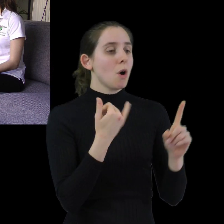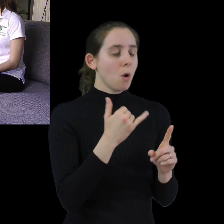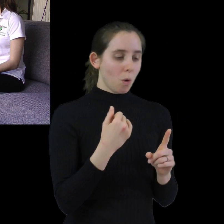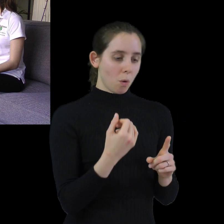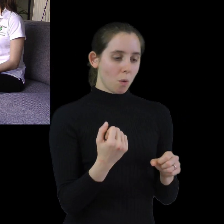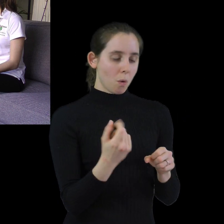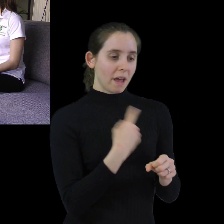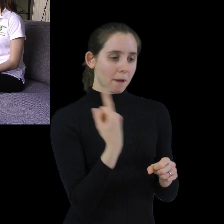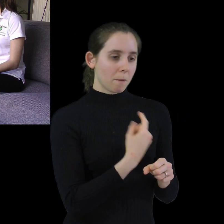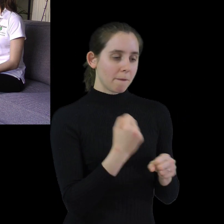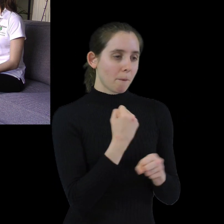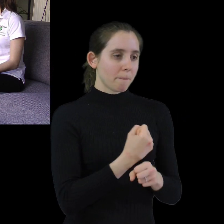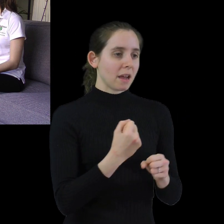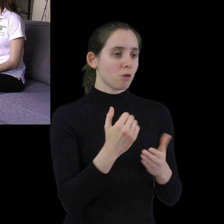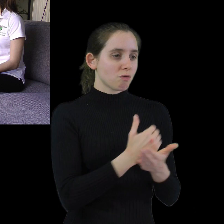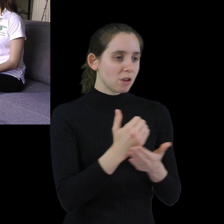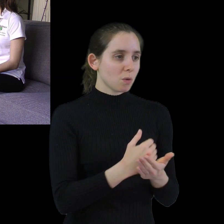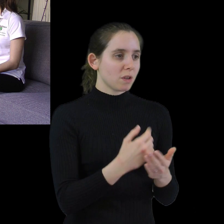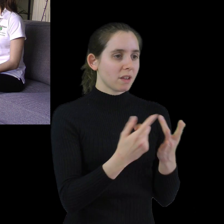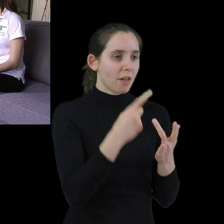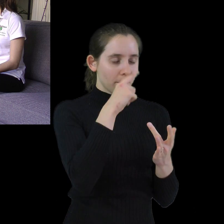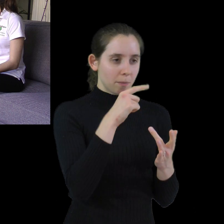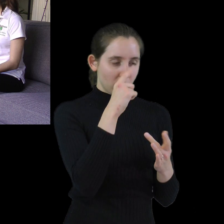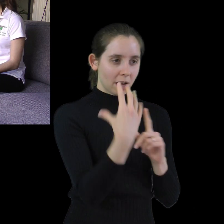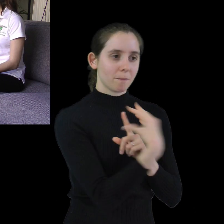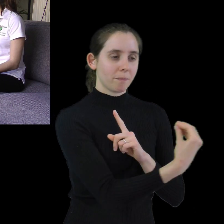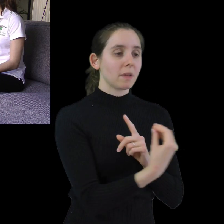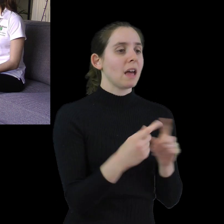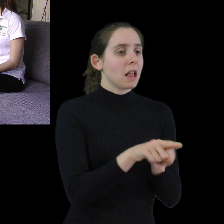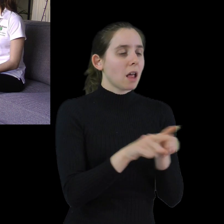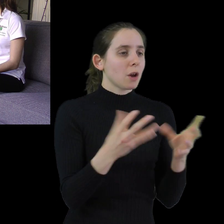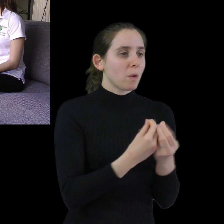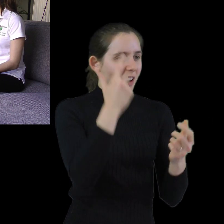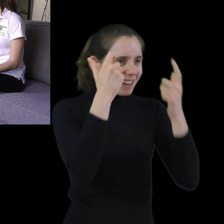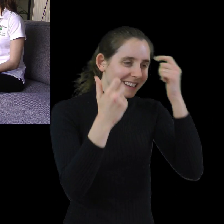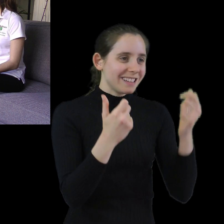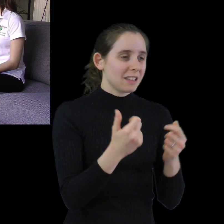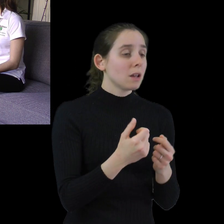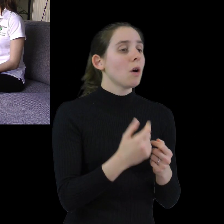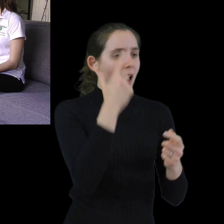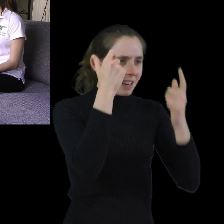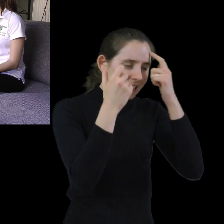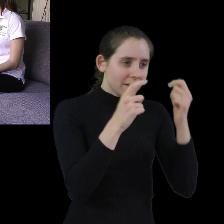developed and other people go, "Oh we can use that." And likewise for ideas, you know, and so the idea is that people give